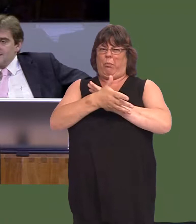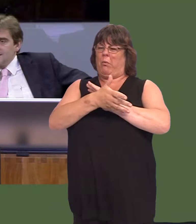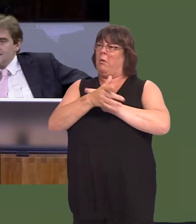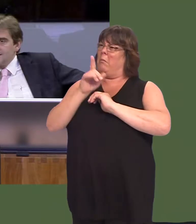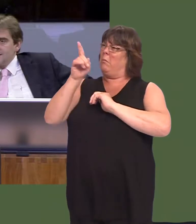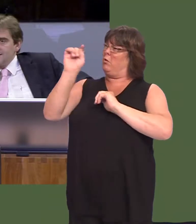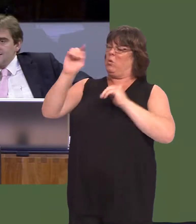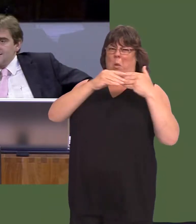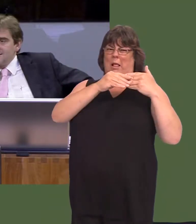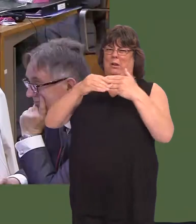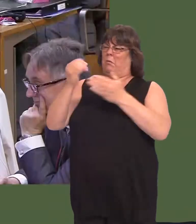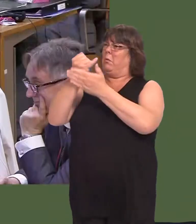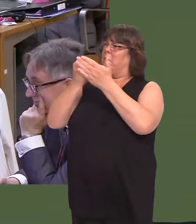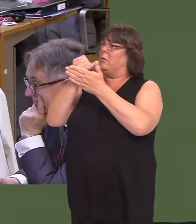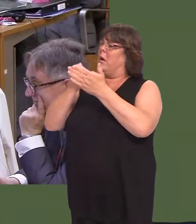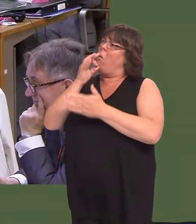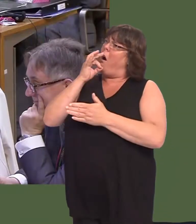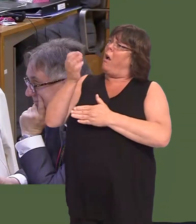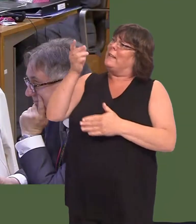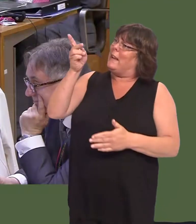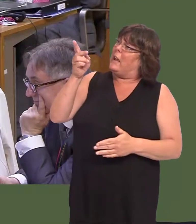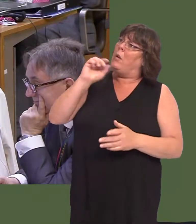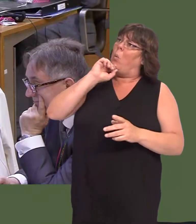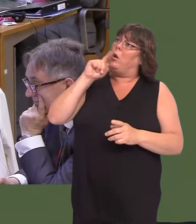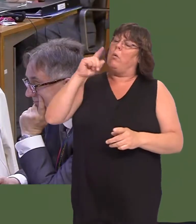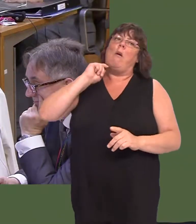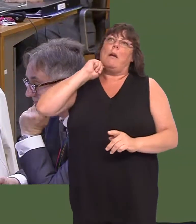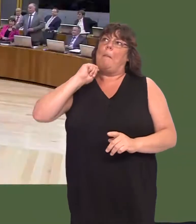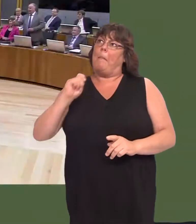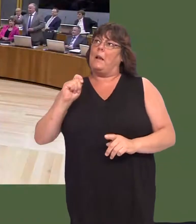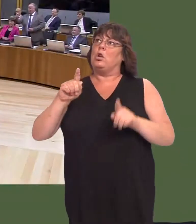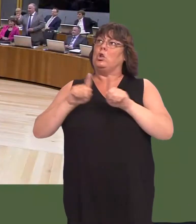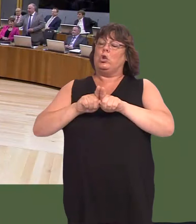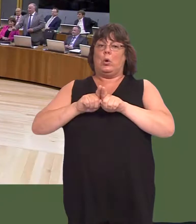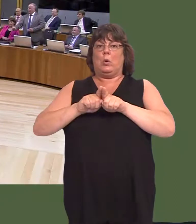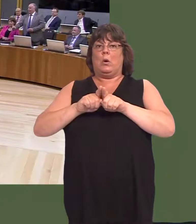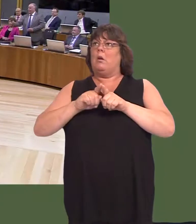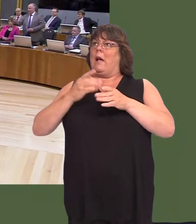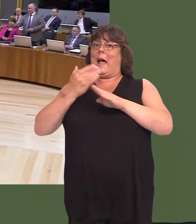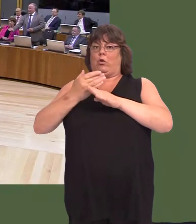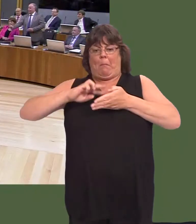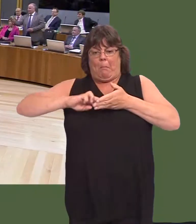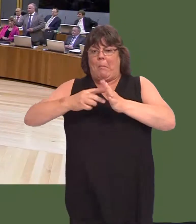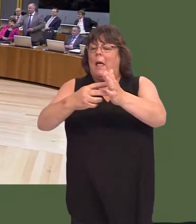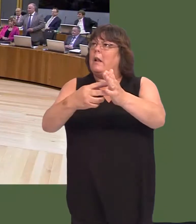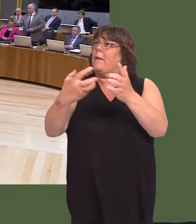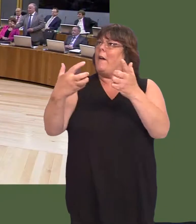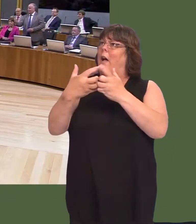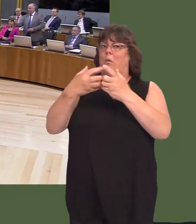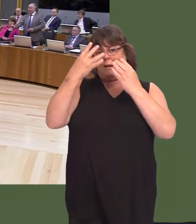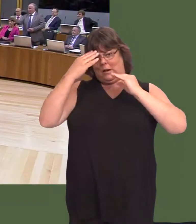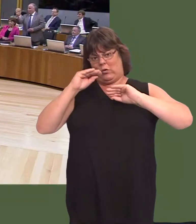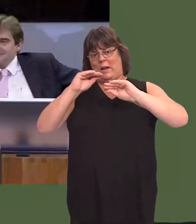Again, I ask you: will you commit to a road map of how the education system here in Wales